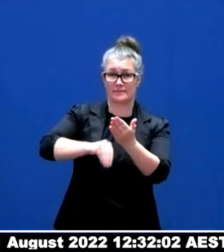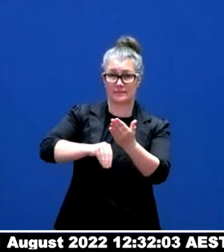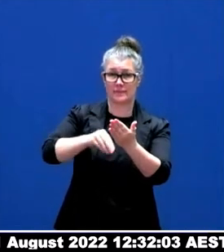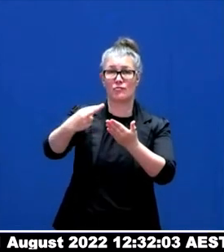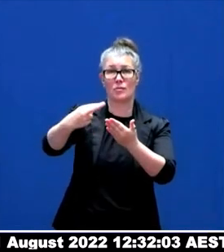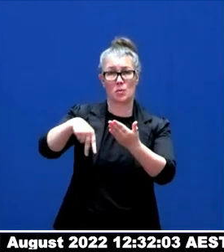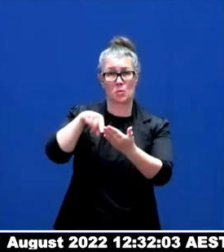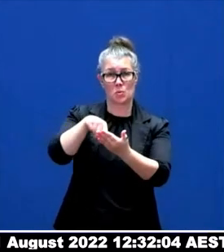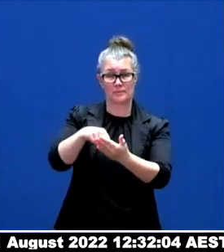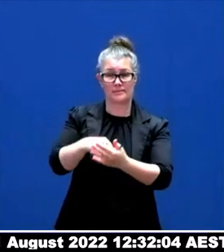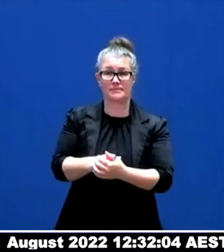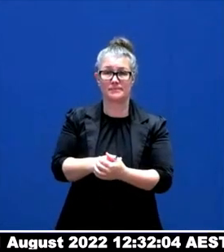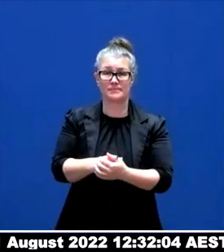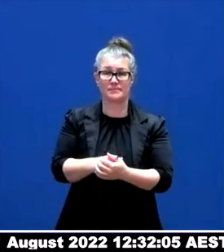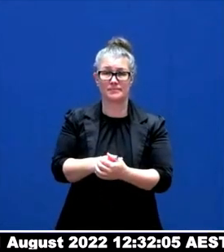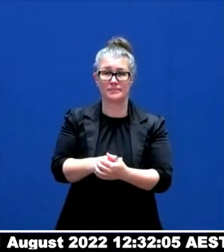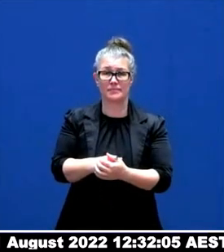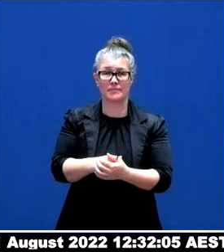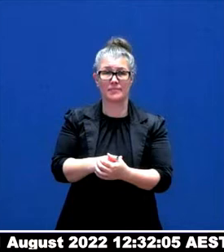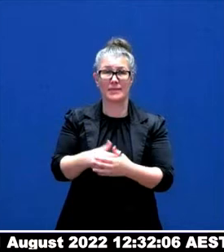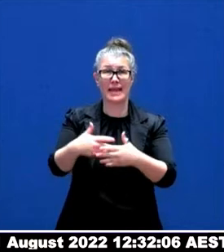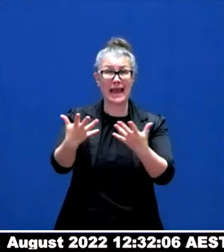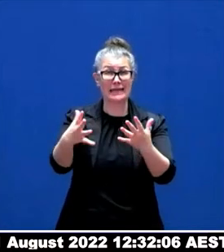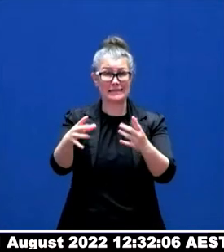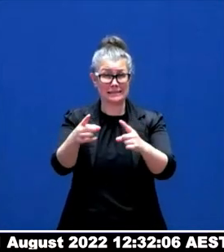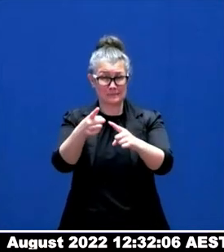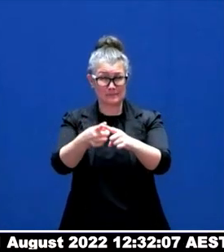I don't want to ask you about any particular recommendation in any detail but I want to